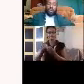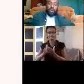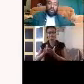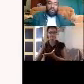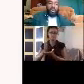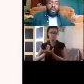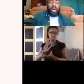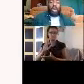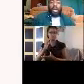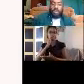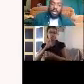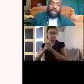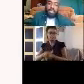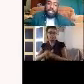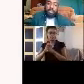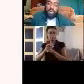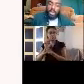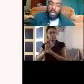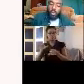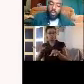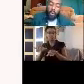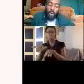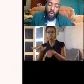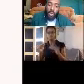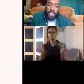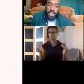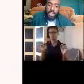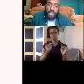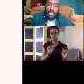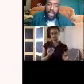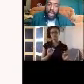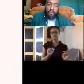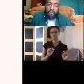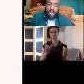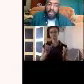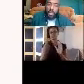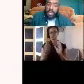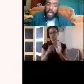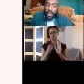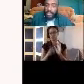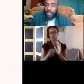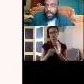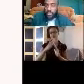So, community care is the approach an organization needs to have while developing anti-racist